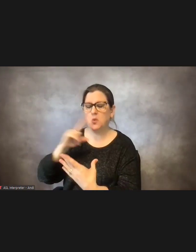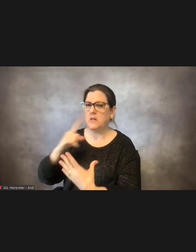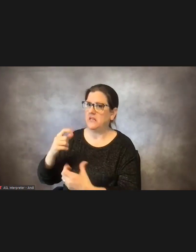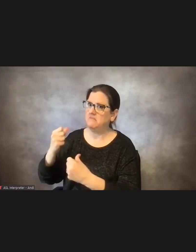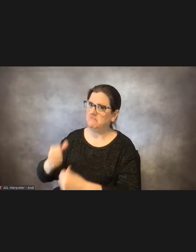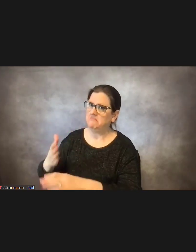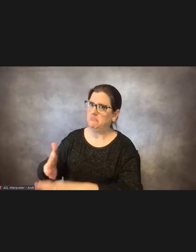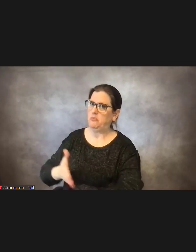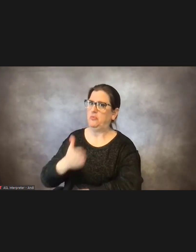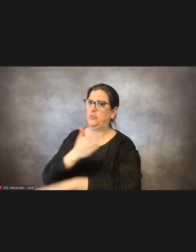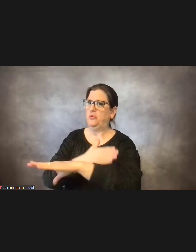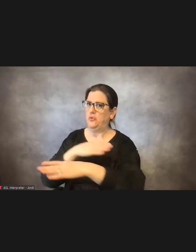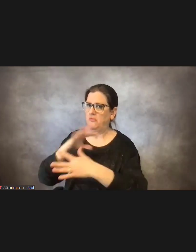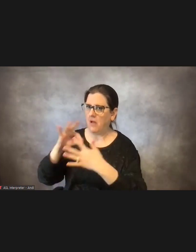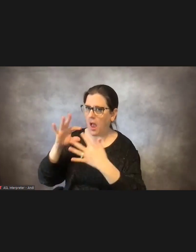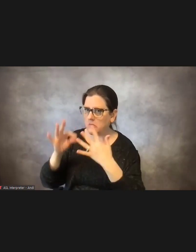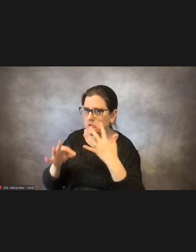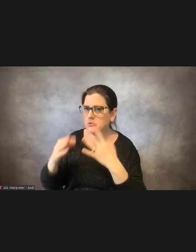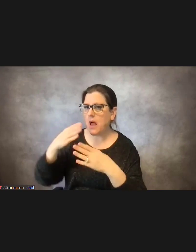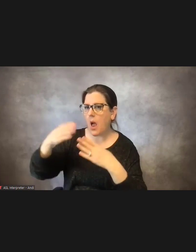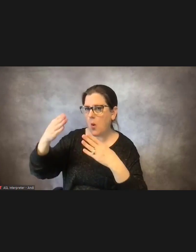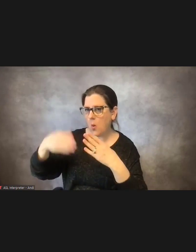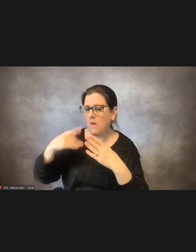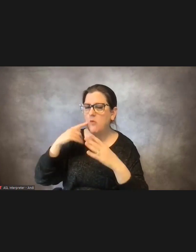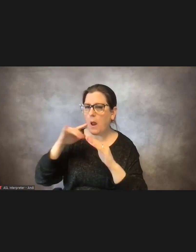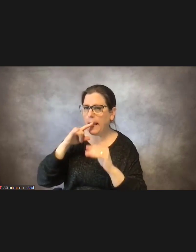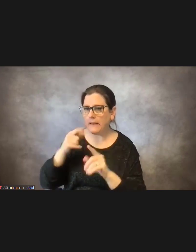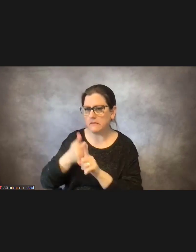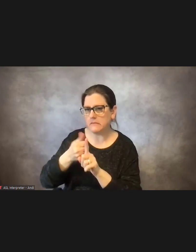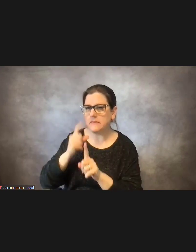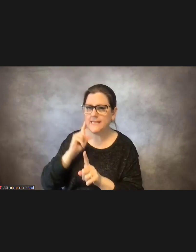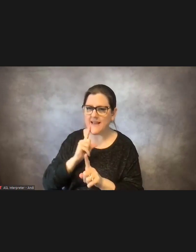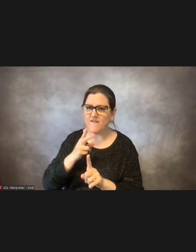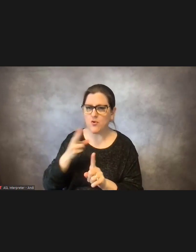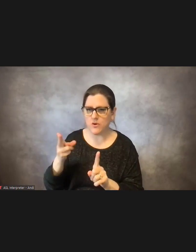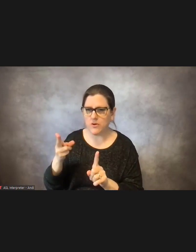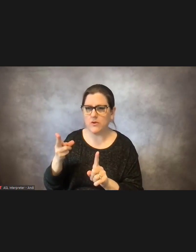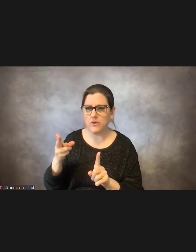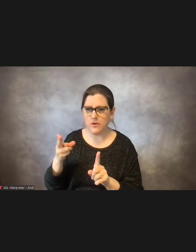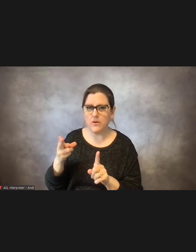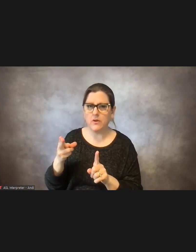improve options and outdomscome outcomes for children who are deaf or hard of hearing.